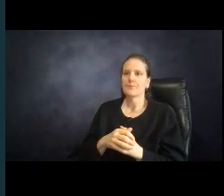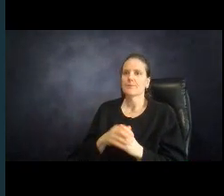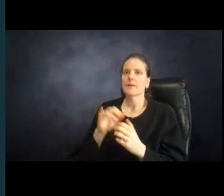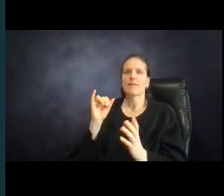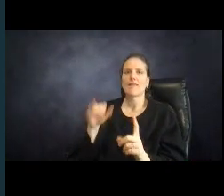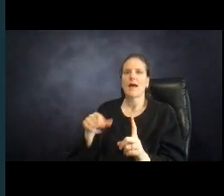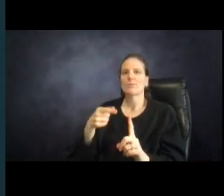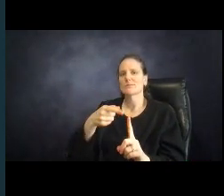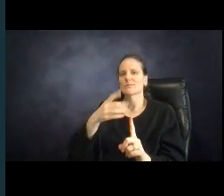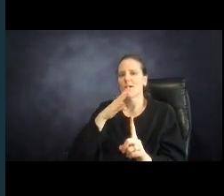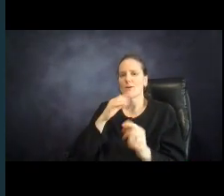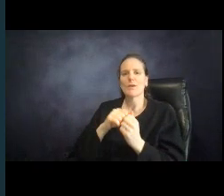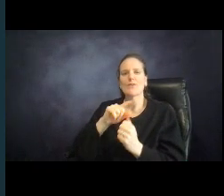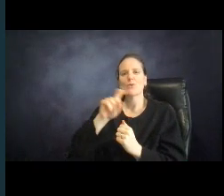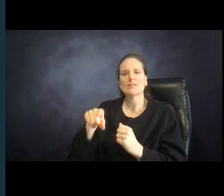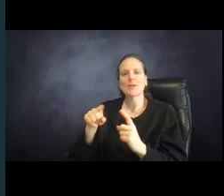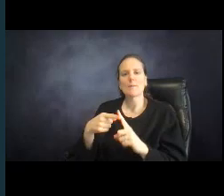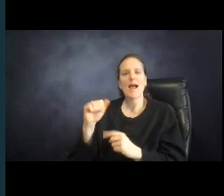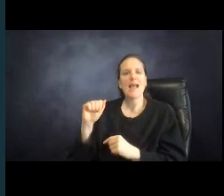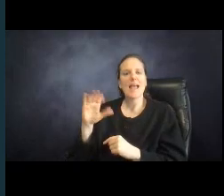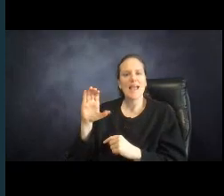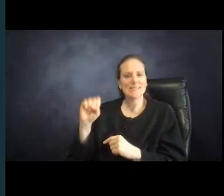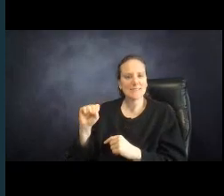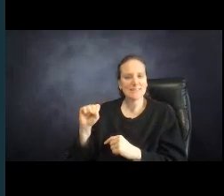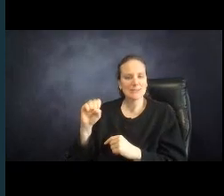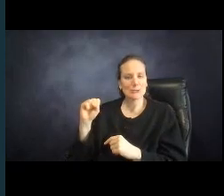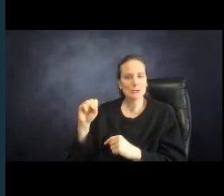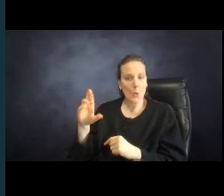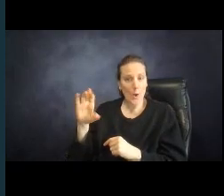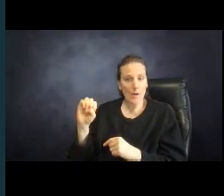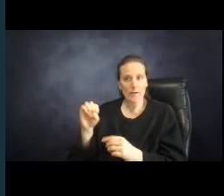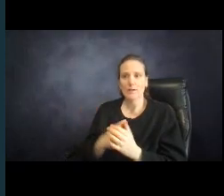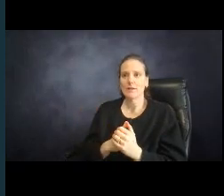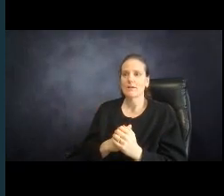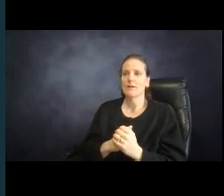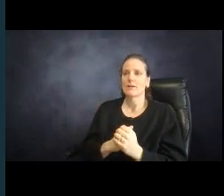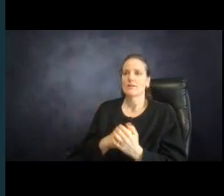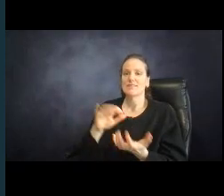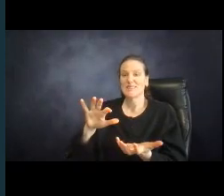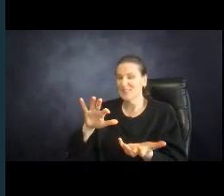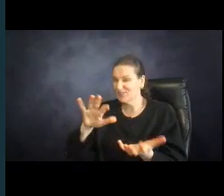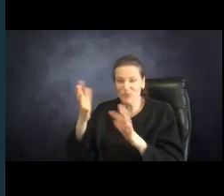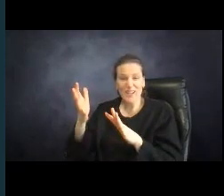the question about the ACEs score. So dysregulated cortisol and bouncy blood sugar can definitely